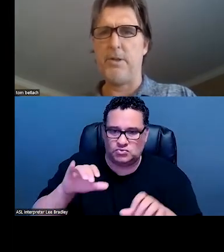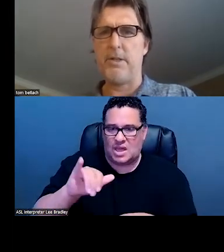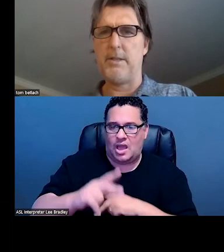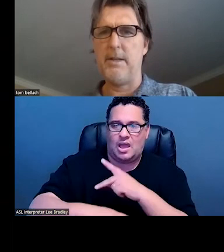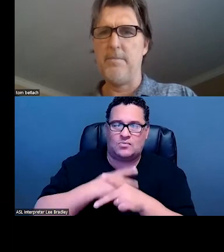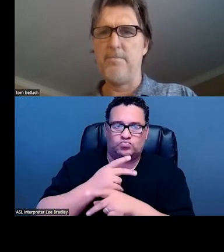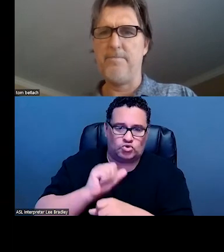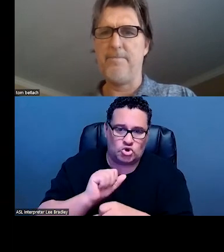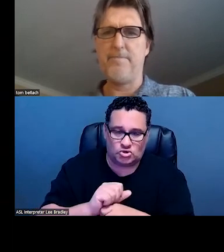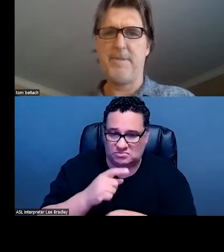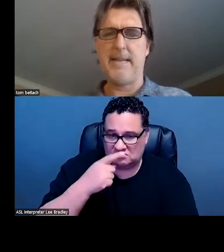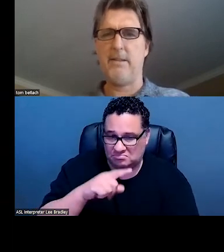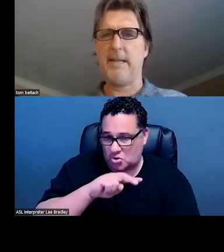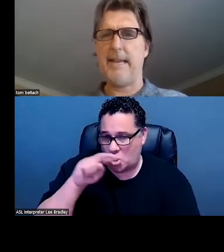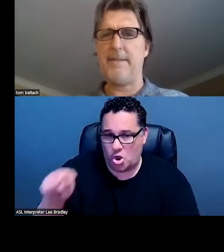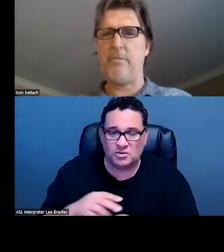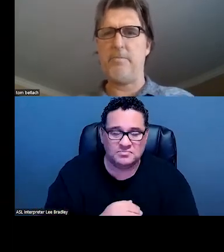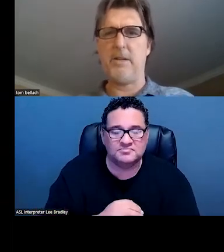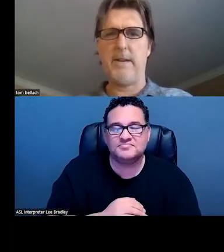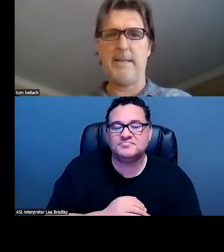I WILL TAKE A LOOK. >> TAKE A LOOK AT THAT. GREAT,